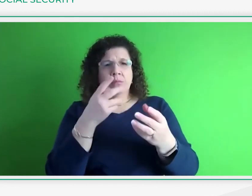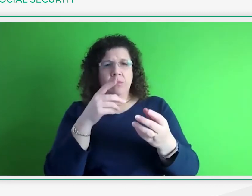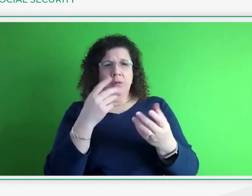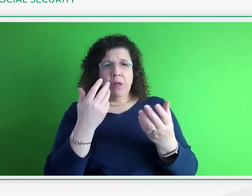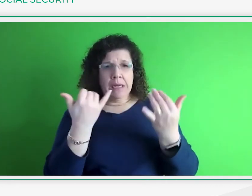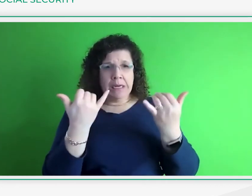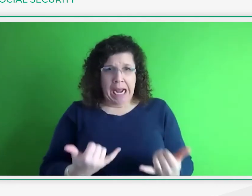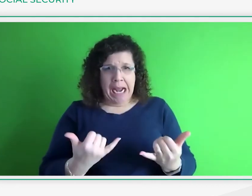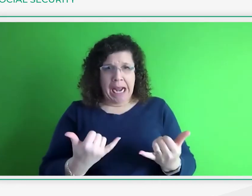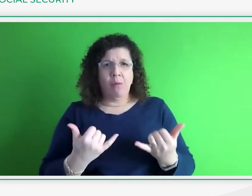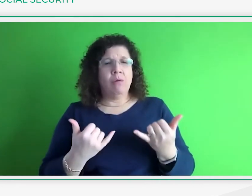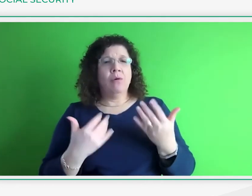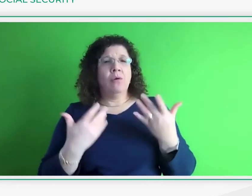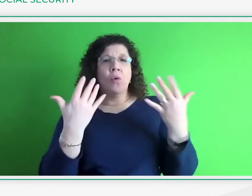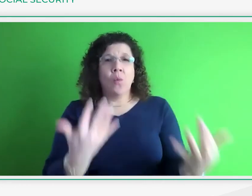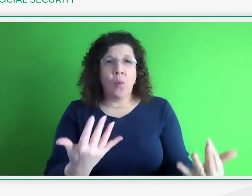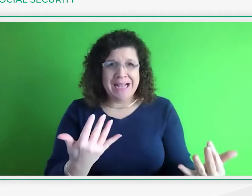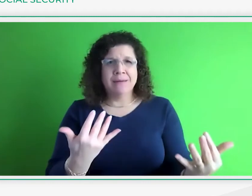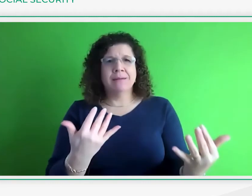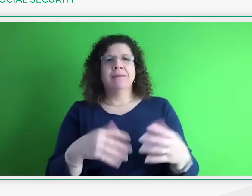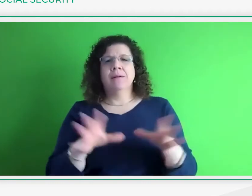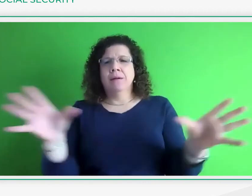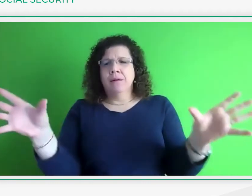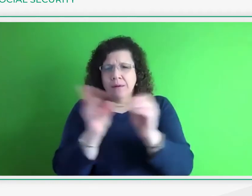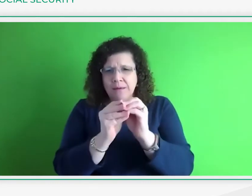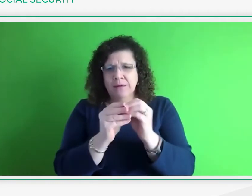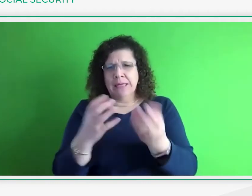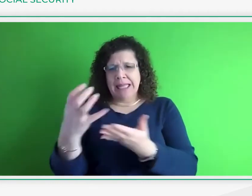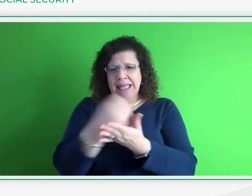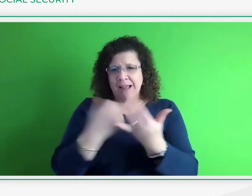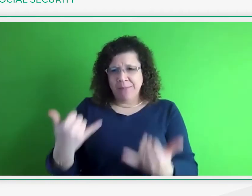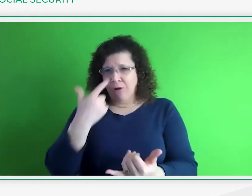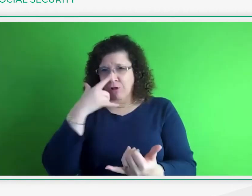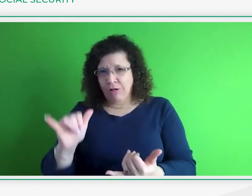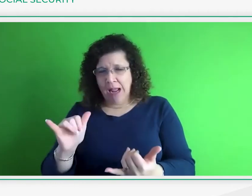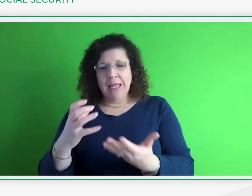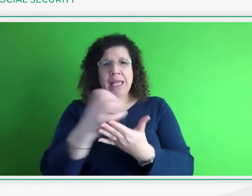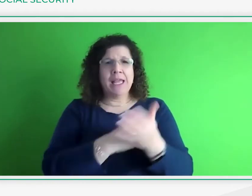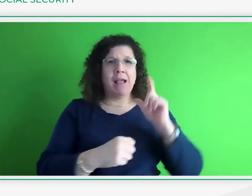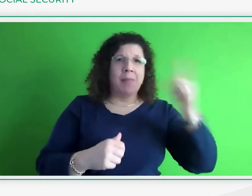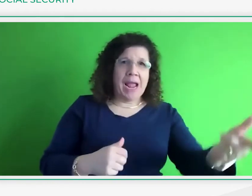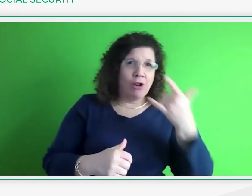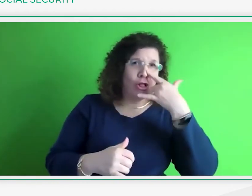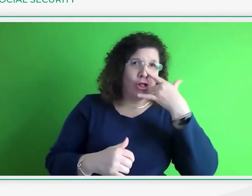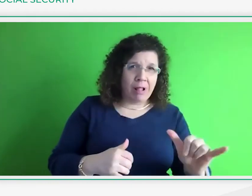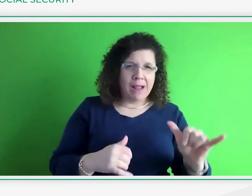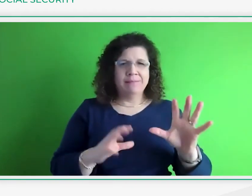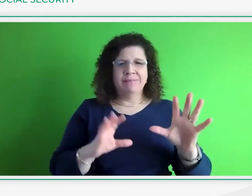Then, you need to figure out if you should do it now or if you should wait. What does your earned income look like now?